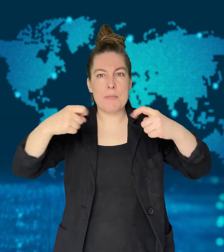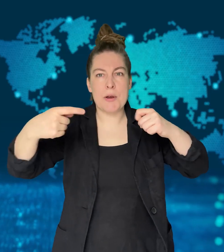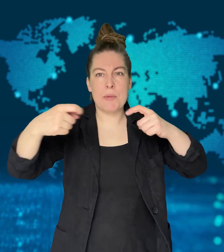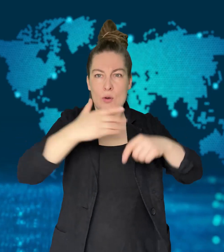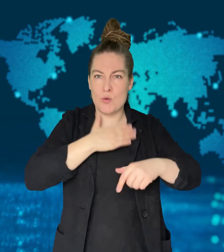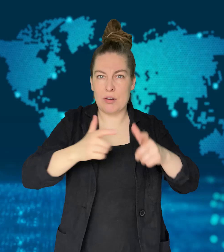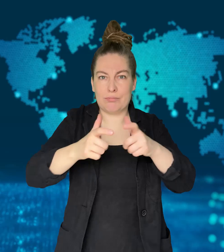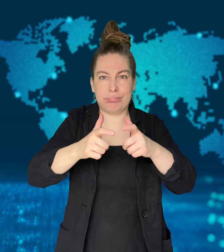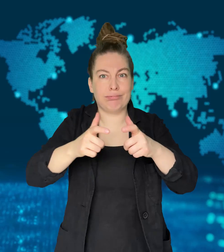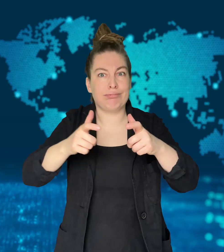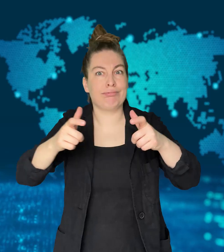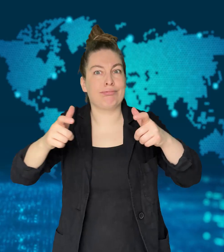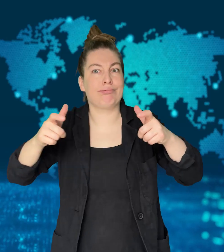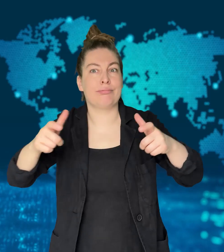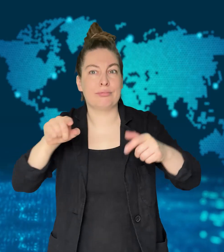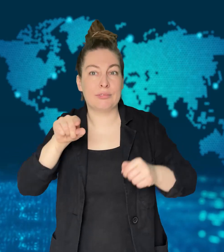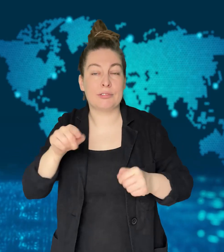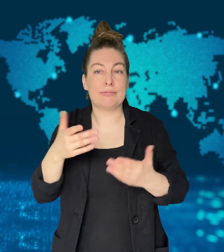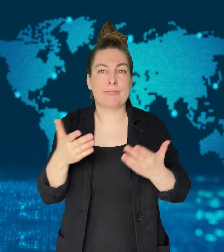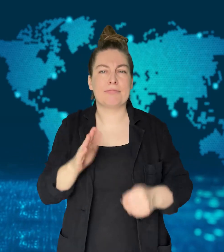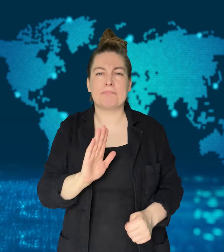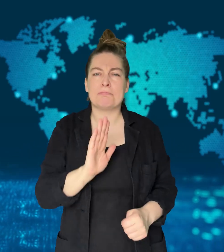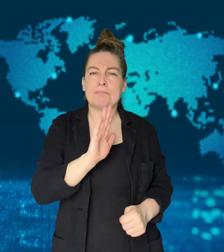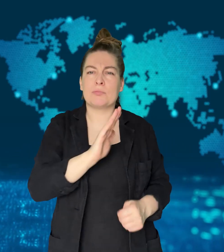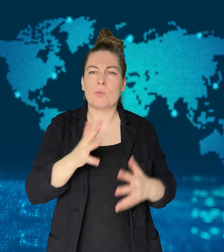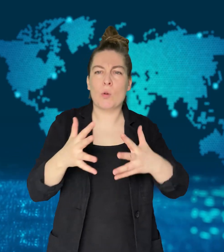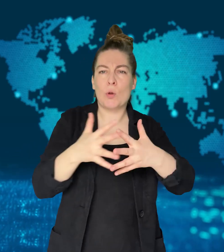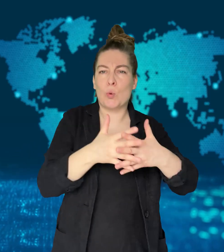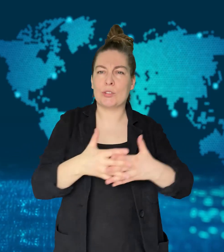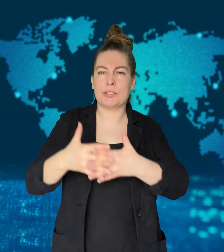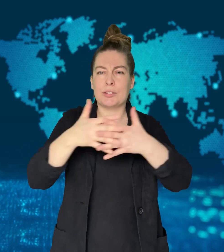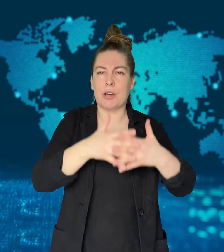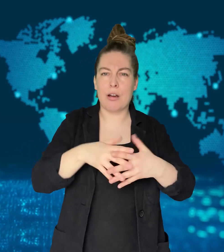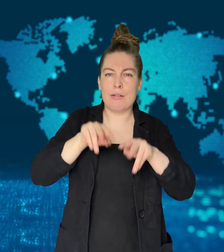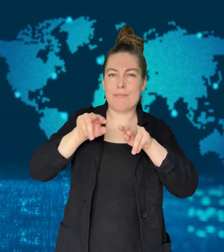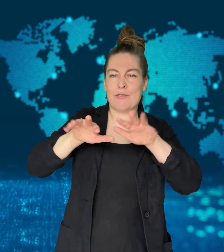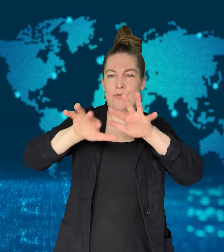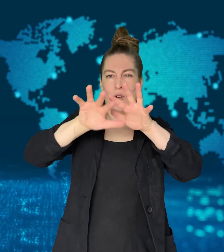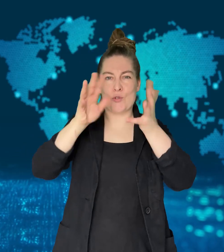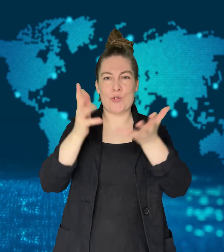The country is building a massive communications